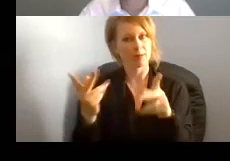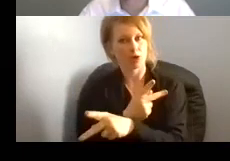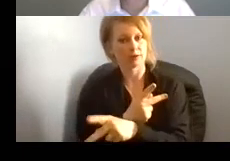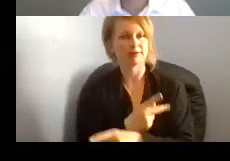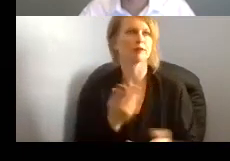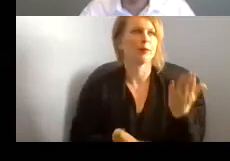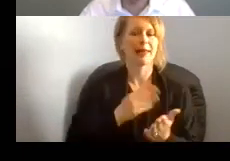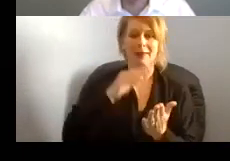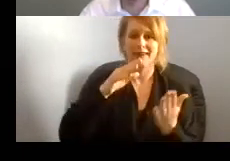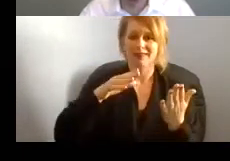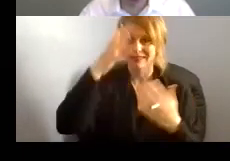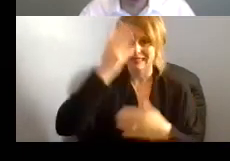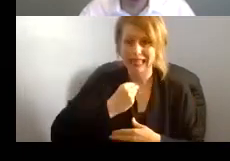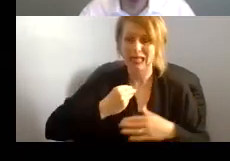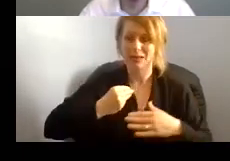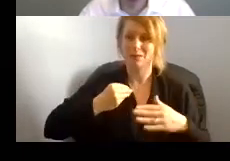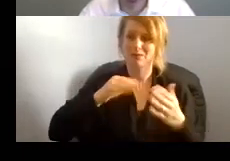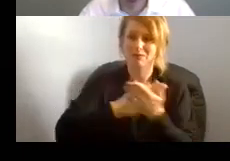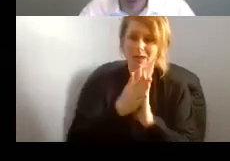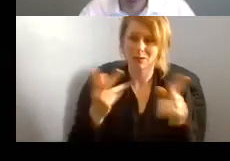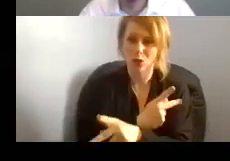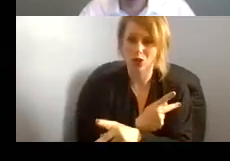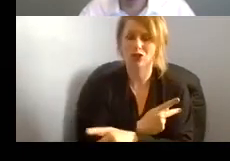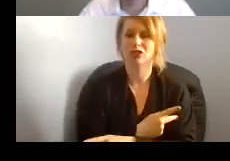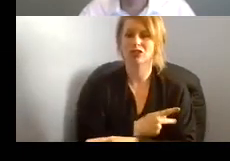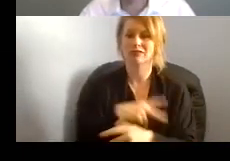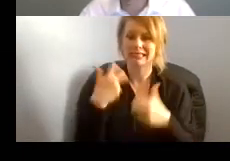anxiety, depression, etc. Difficulty learning, remembering,